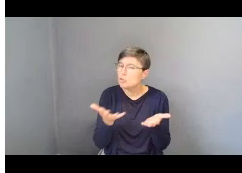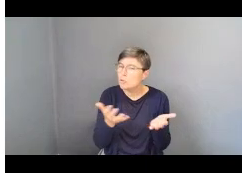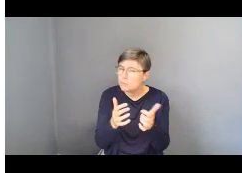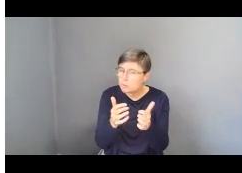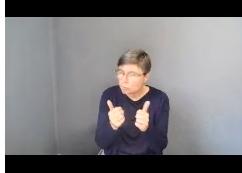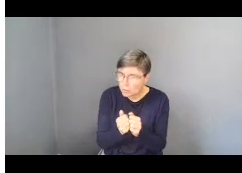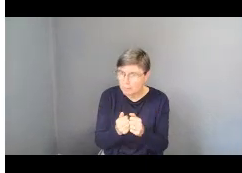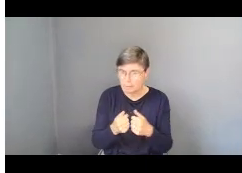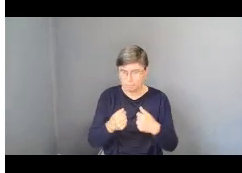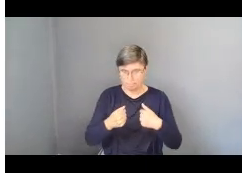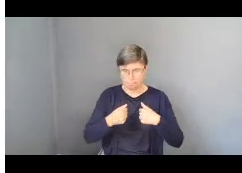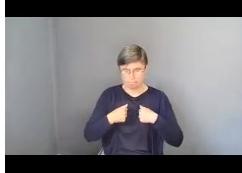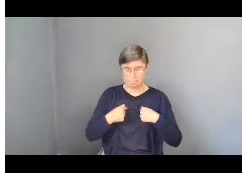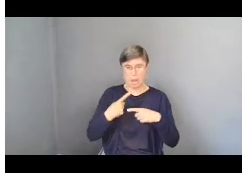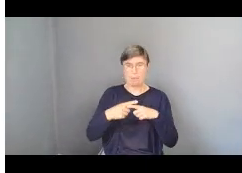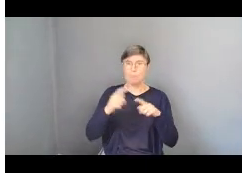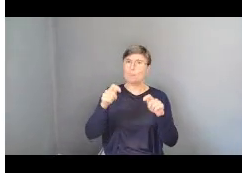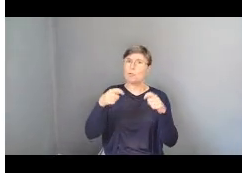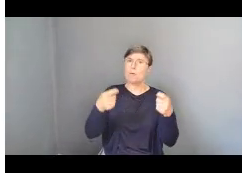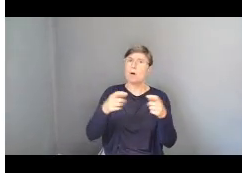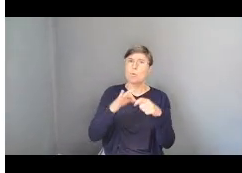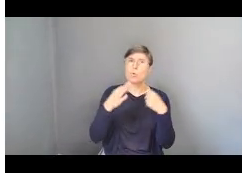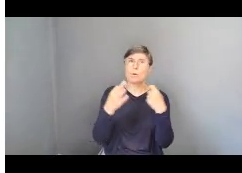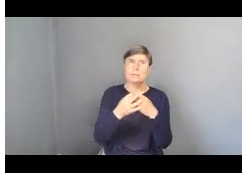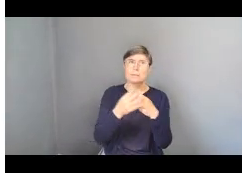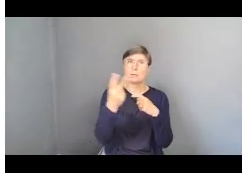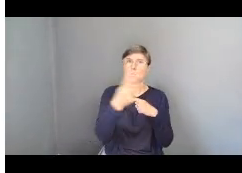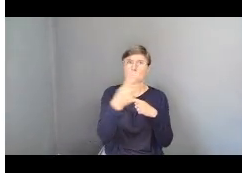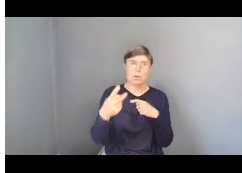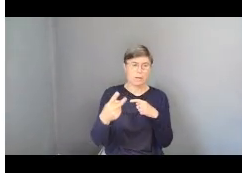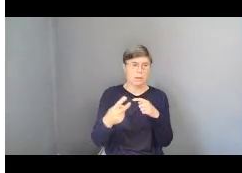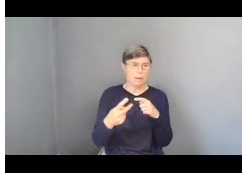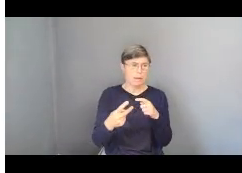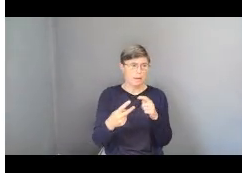and is a contract under Australian Consumer Law.